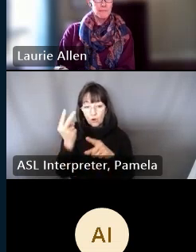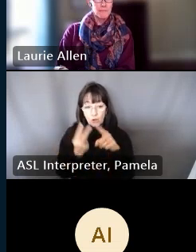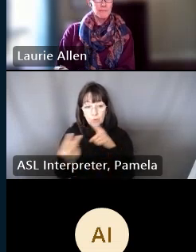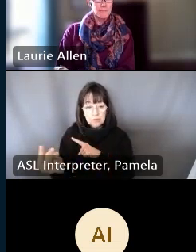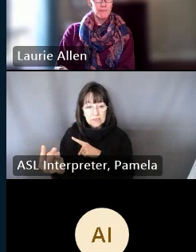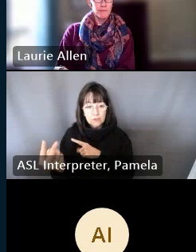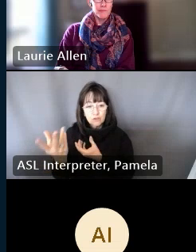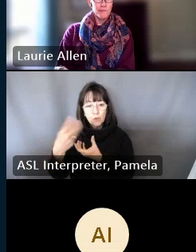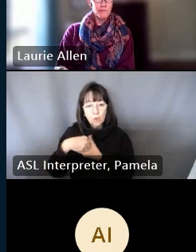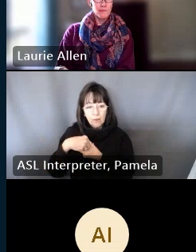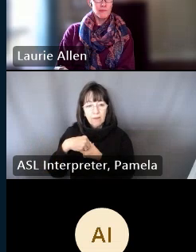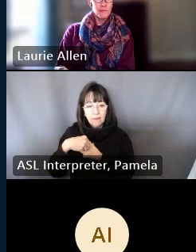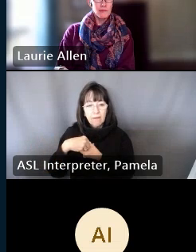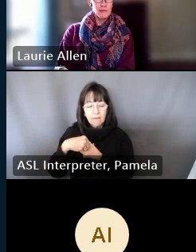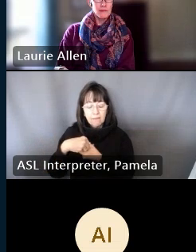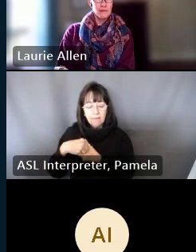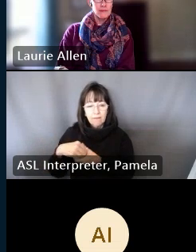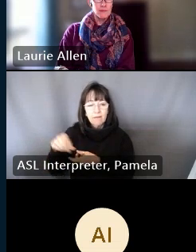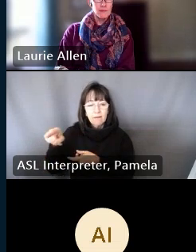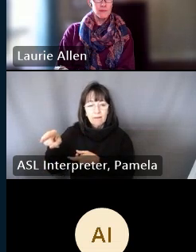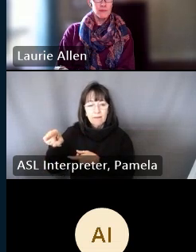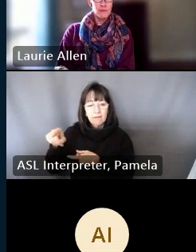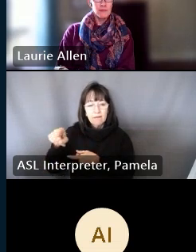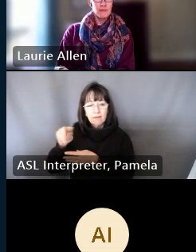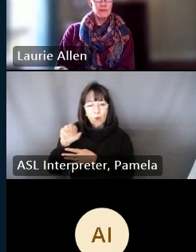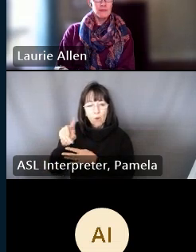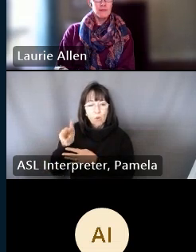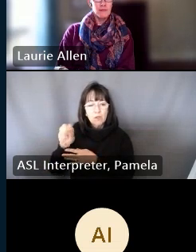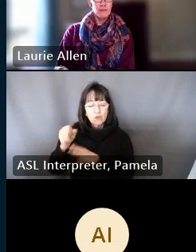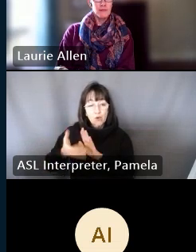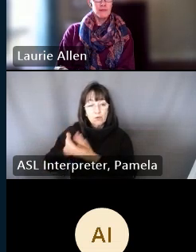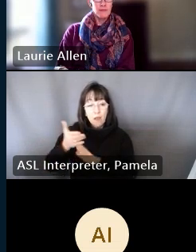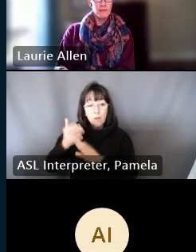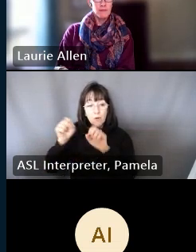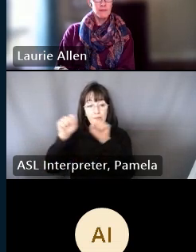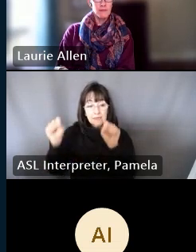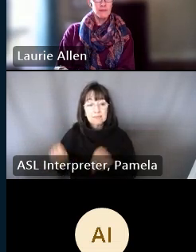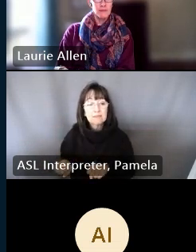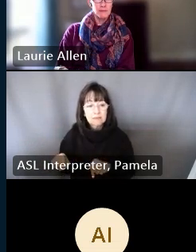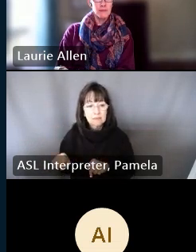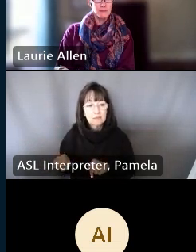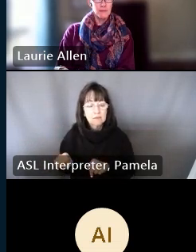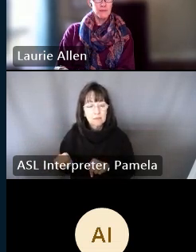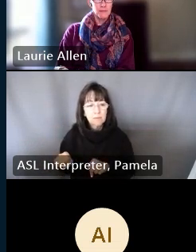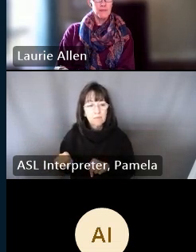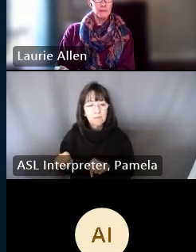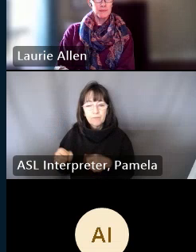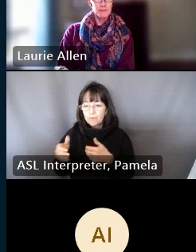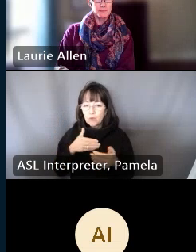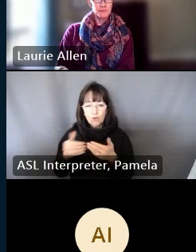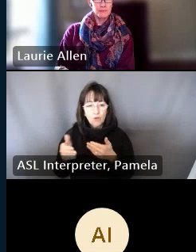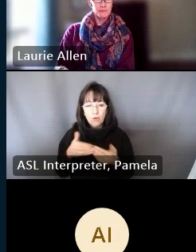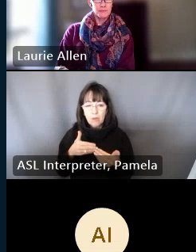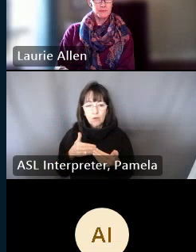the Windows operating system, which would basically do that, regardless of whatever you're using.